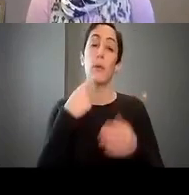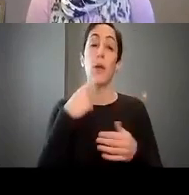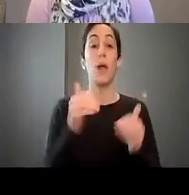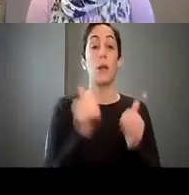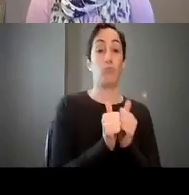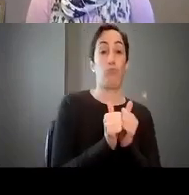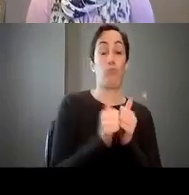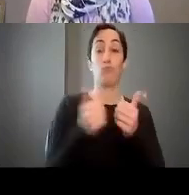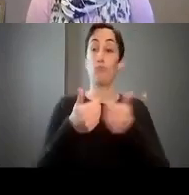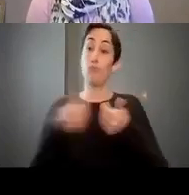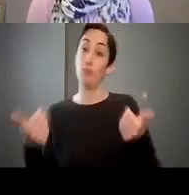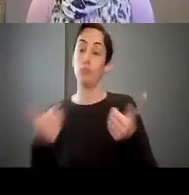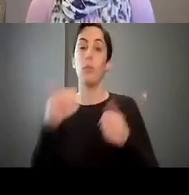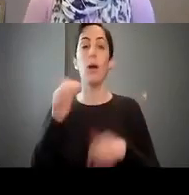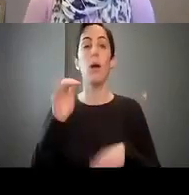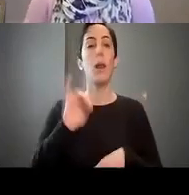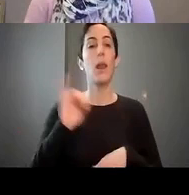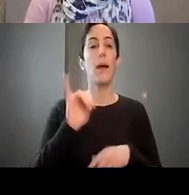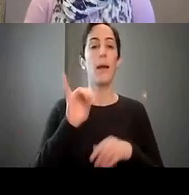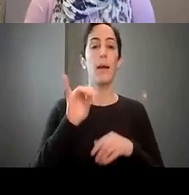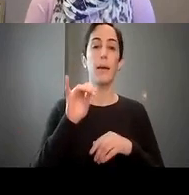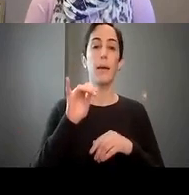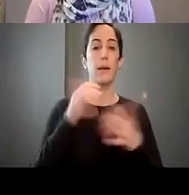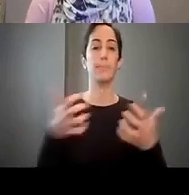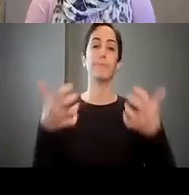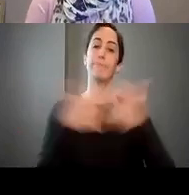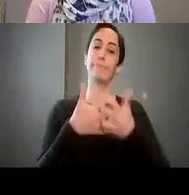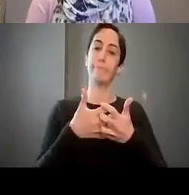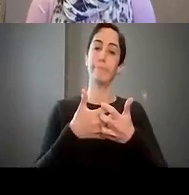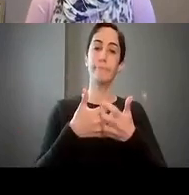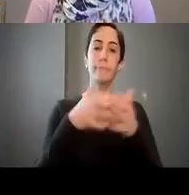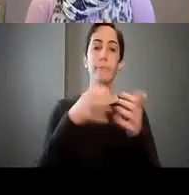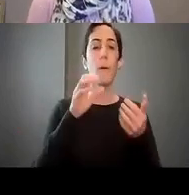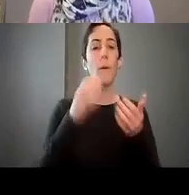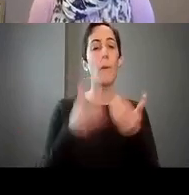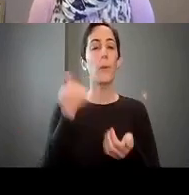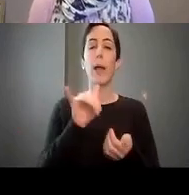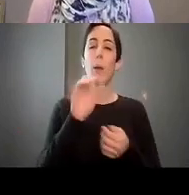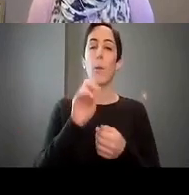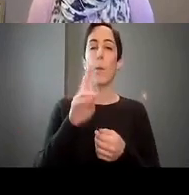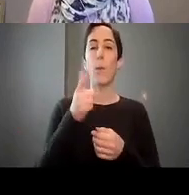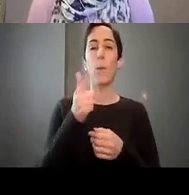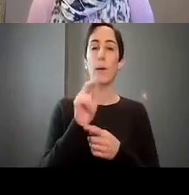challenging about this time for lots of inhale and an exhale. And what's us is that we need both, but really have challenging about this time for lots of probably too much of one and not enough us is that we need both, but really have